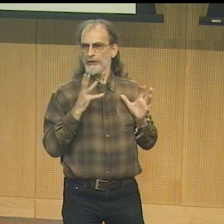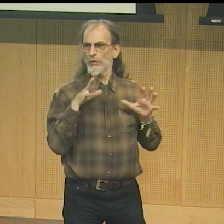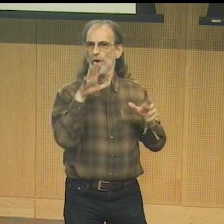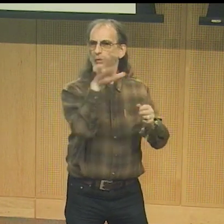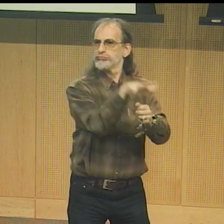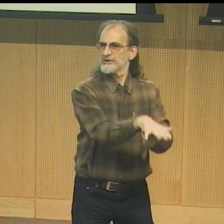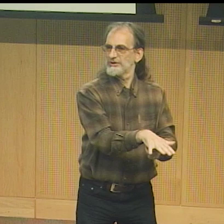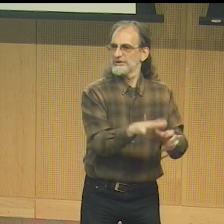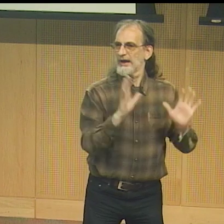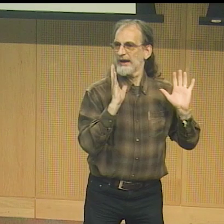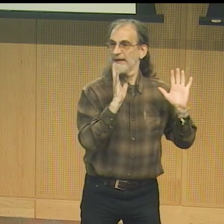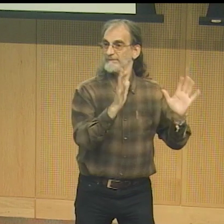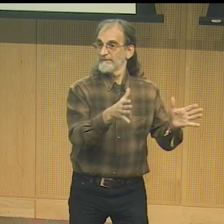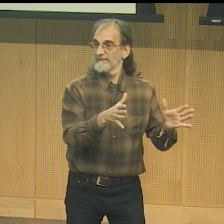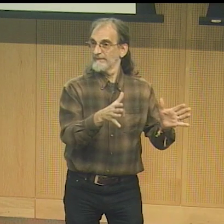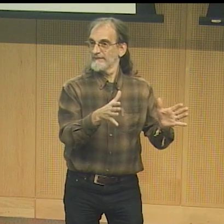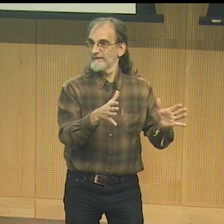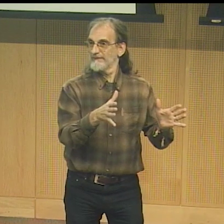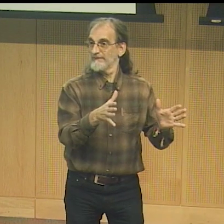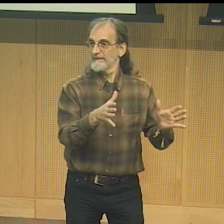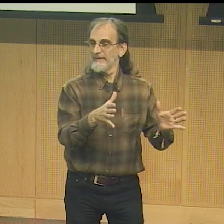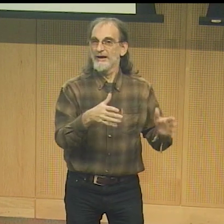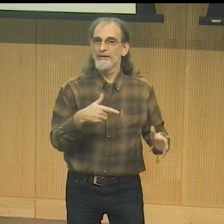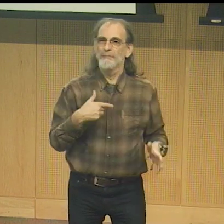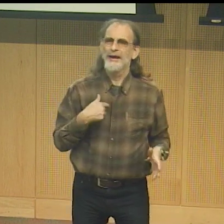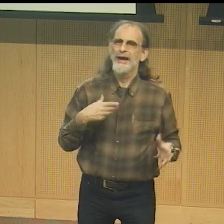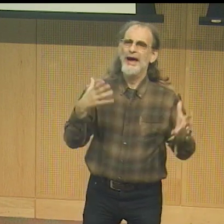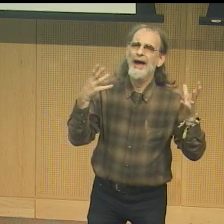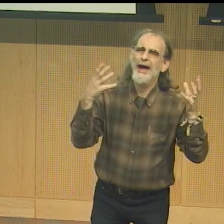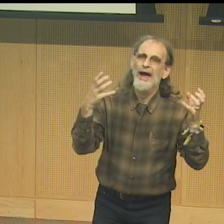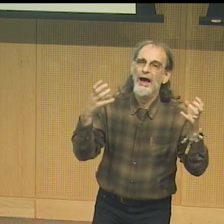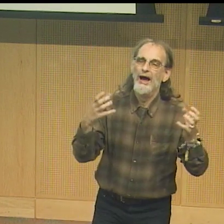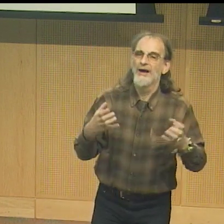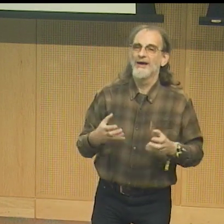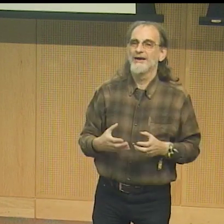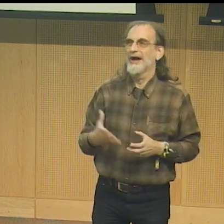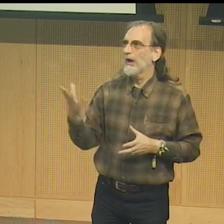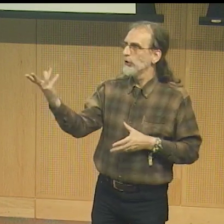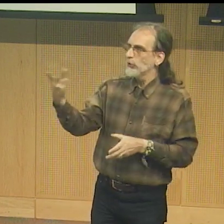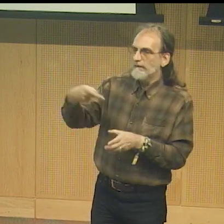"anything within the arena of Deafhood because I don't want to become an oppressor."